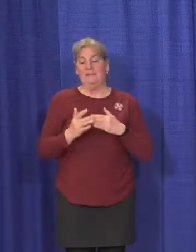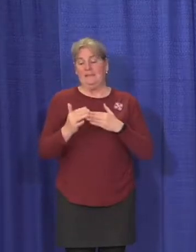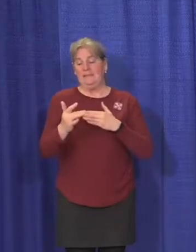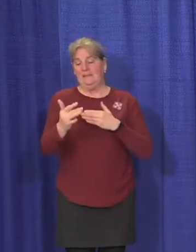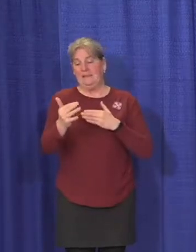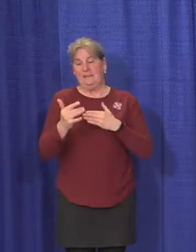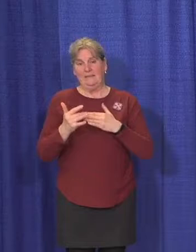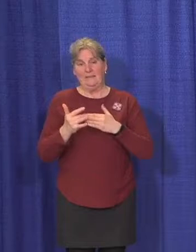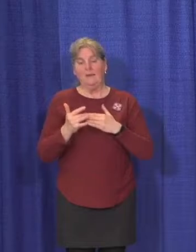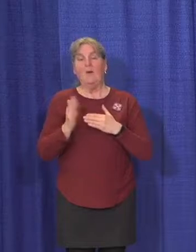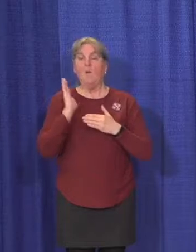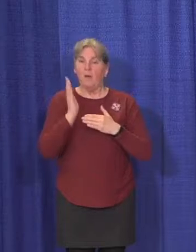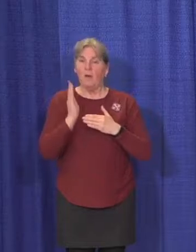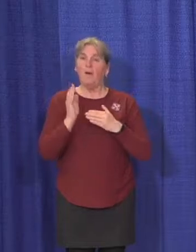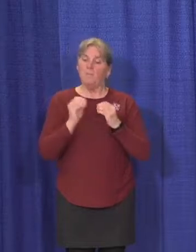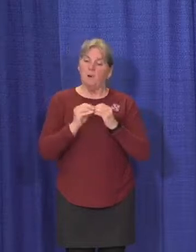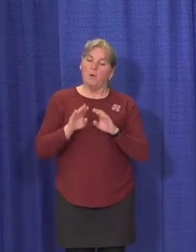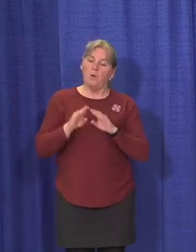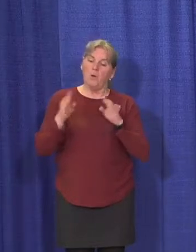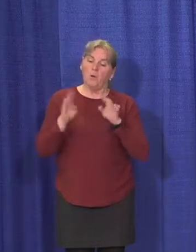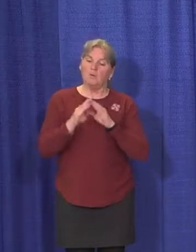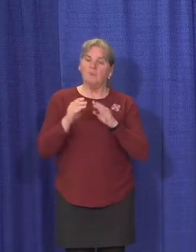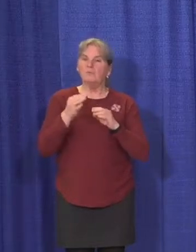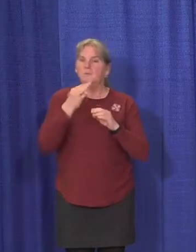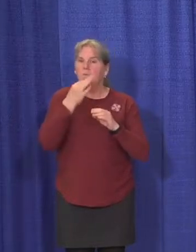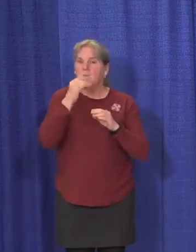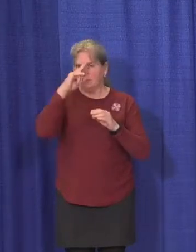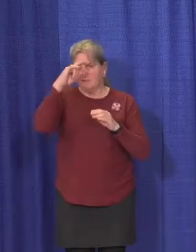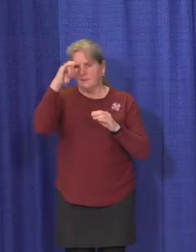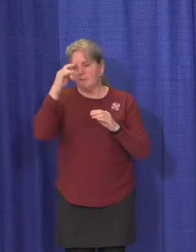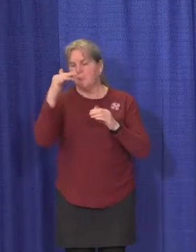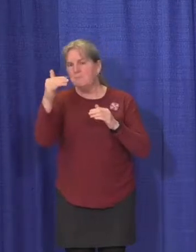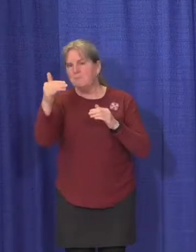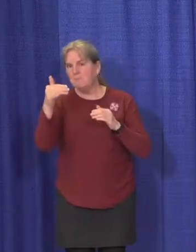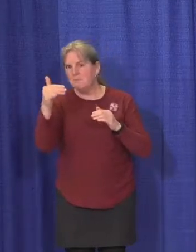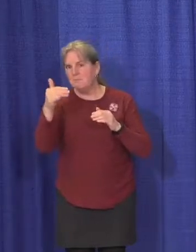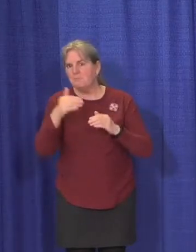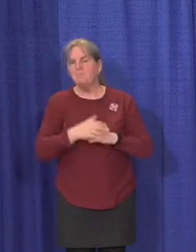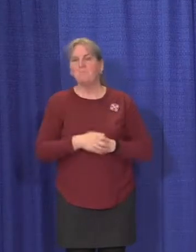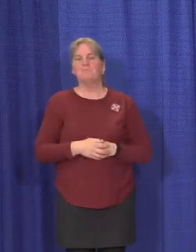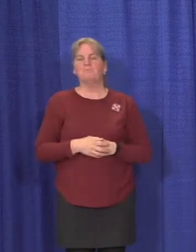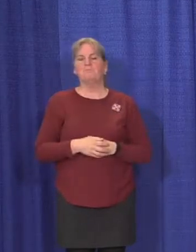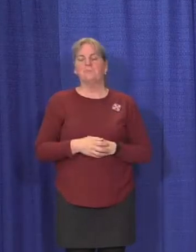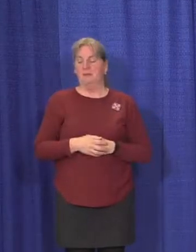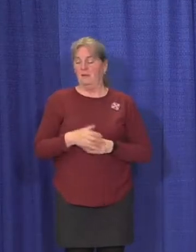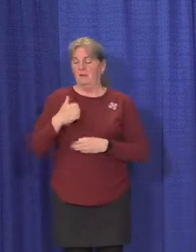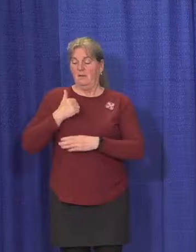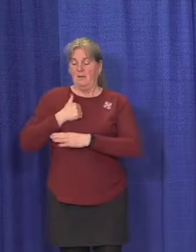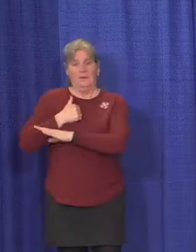talk about further relaxations of restrictions soon.